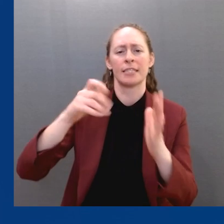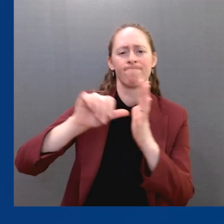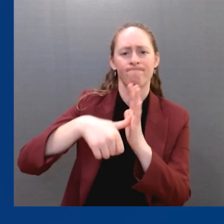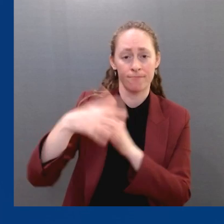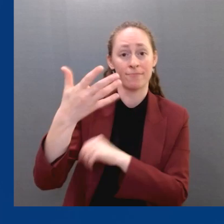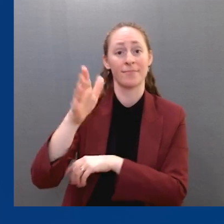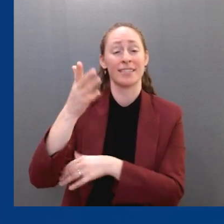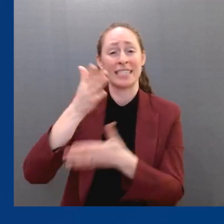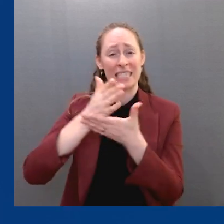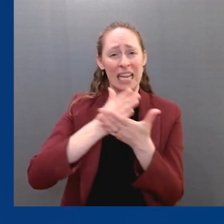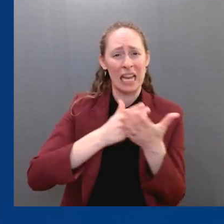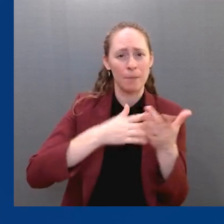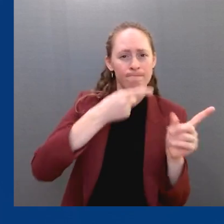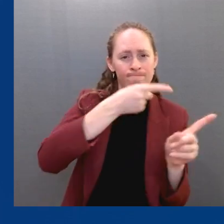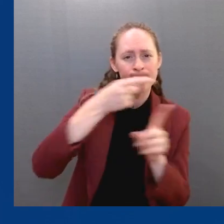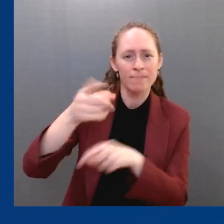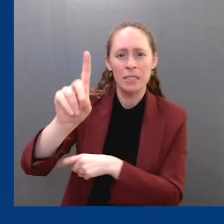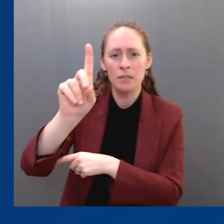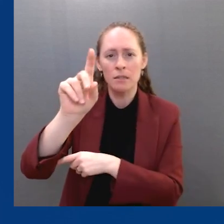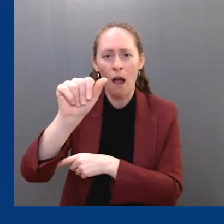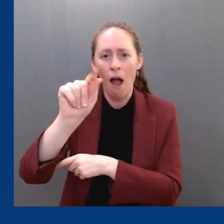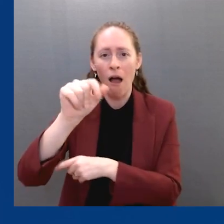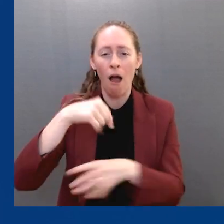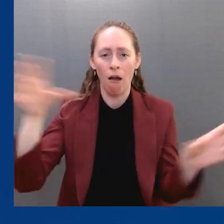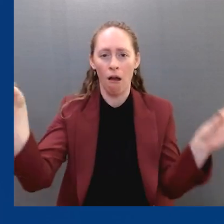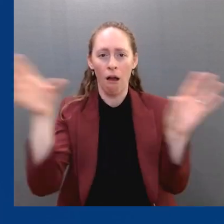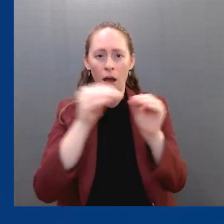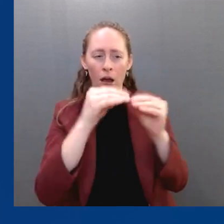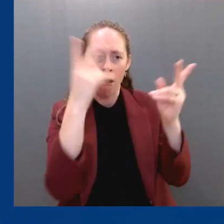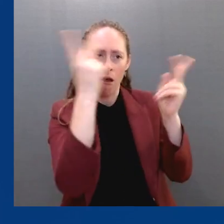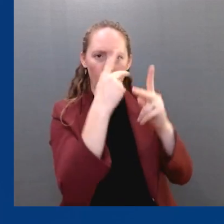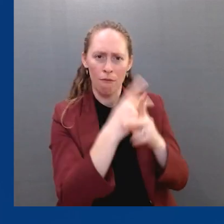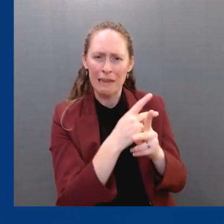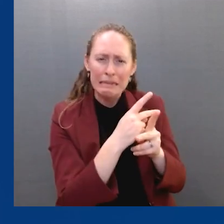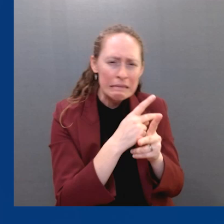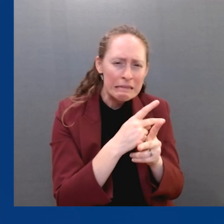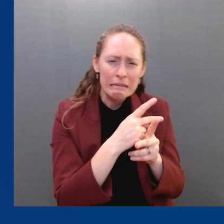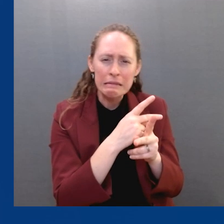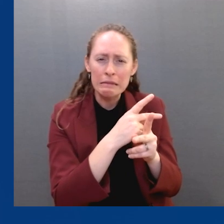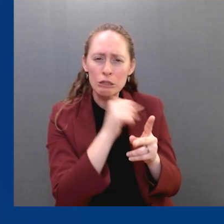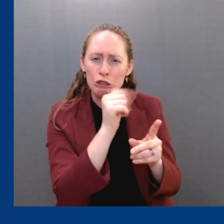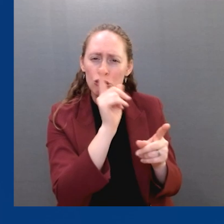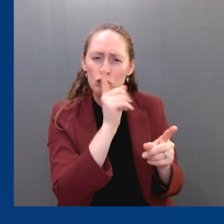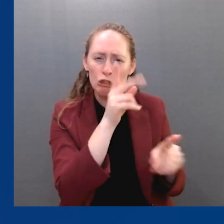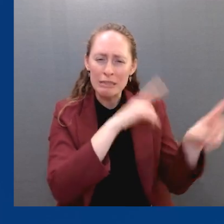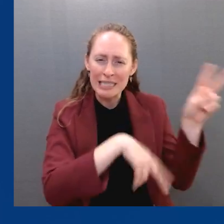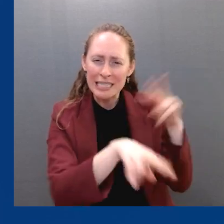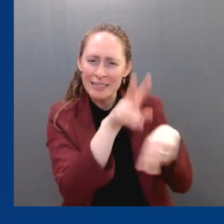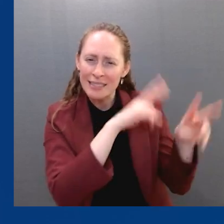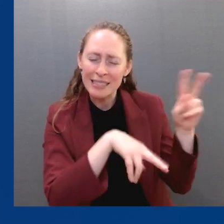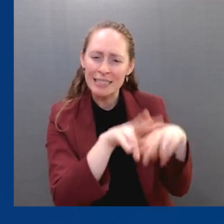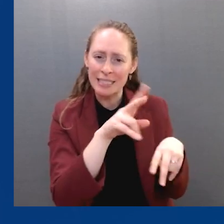say certainly death or even hospitalizations by vaccine status, boosting status. Very, very, very clear in my mind